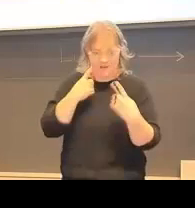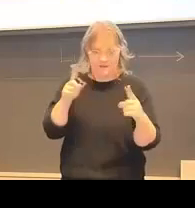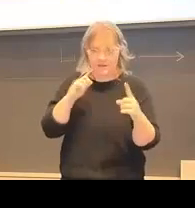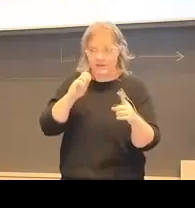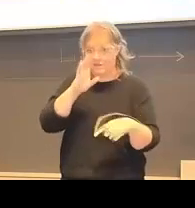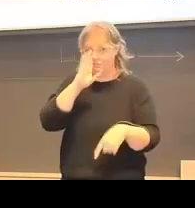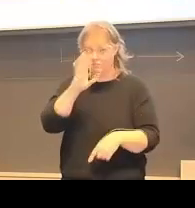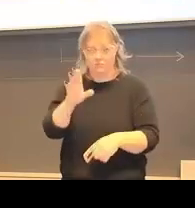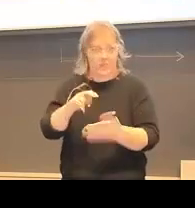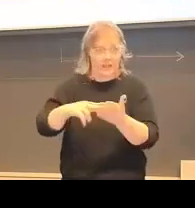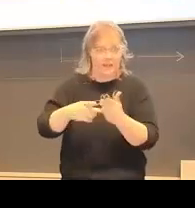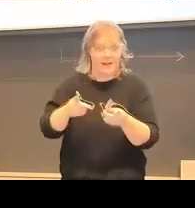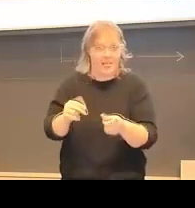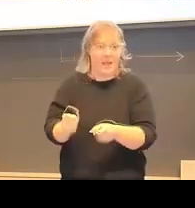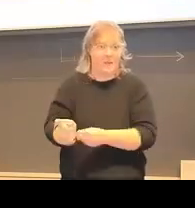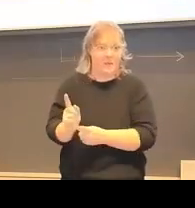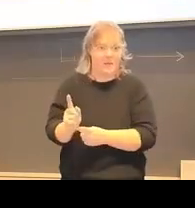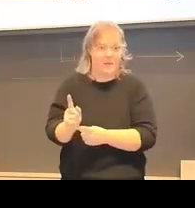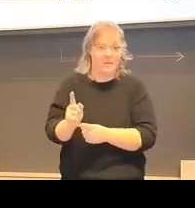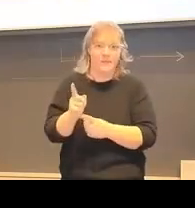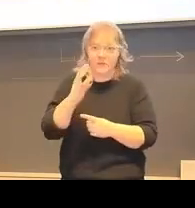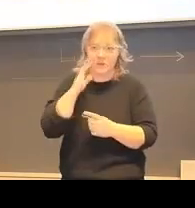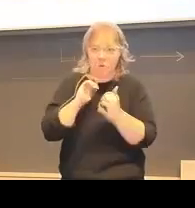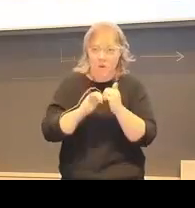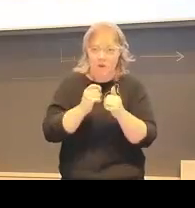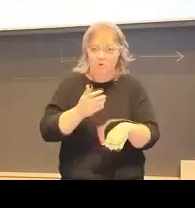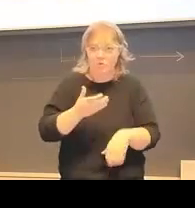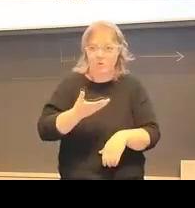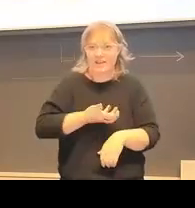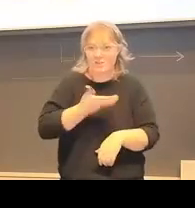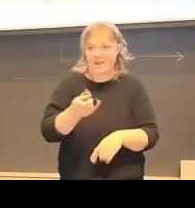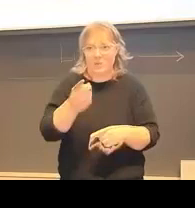they need in that moment do they know how to express when they don't know something